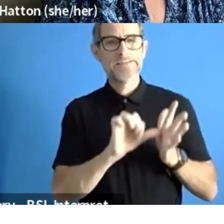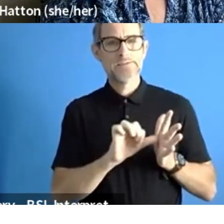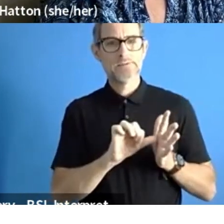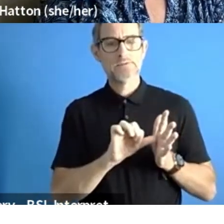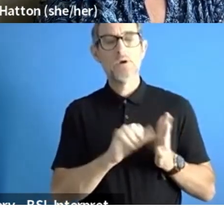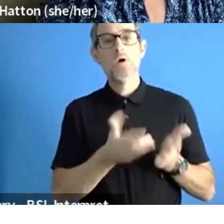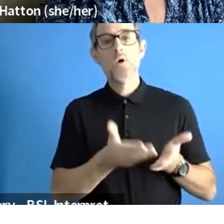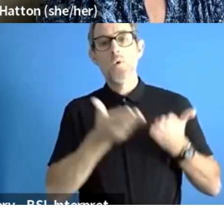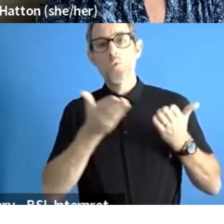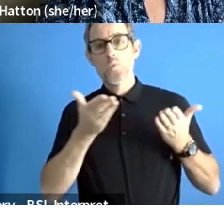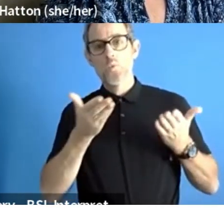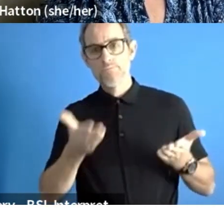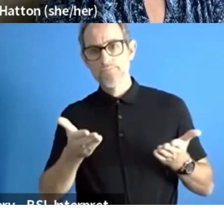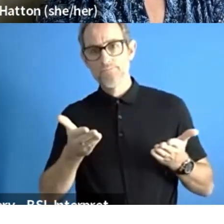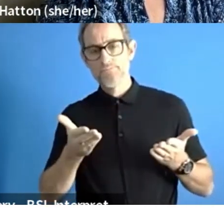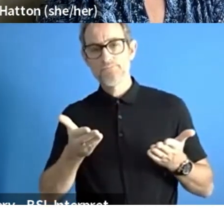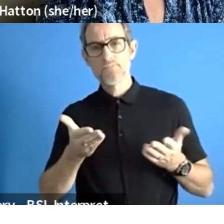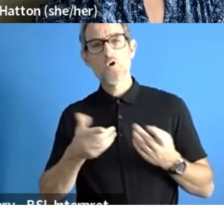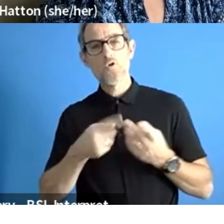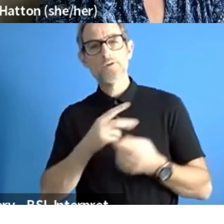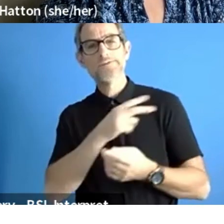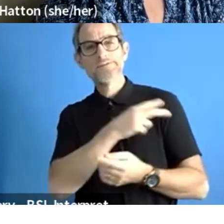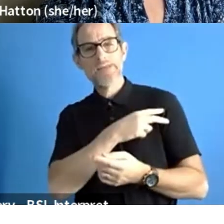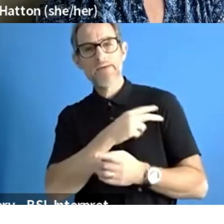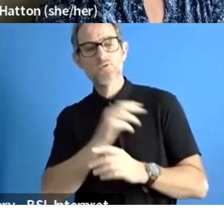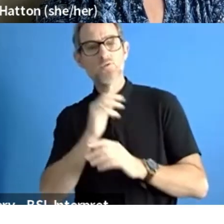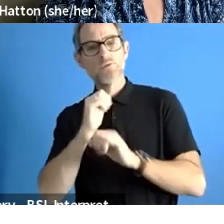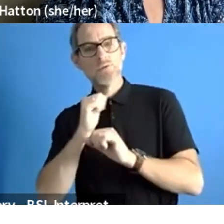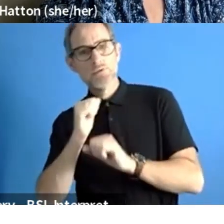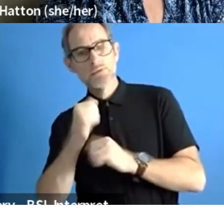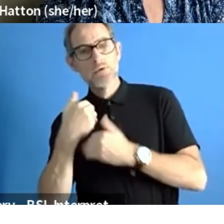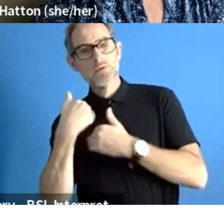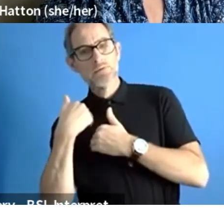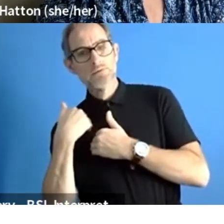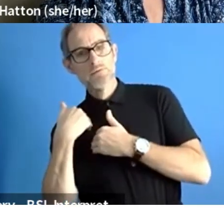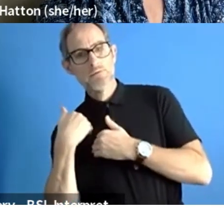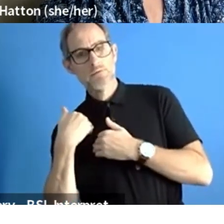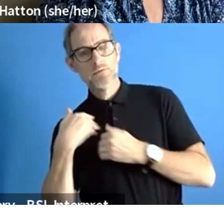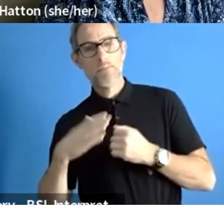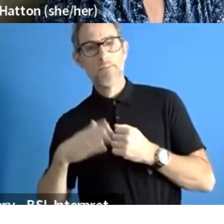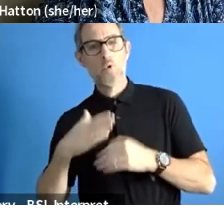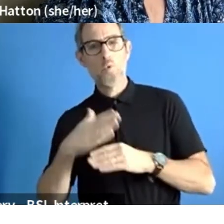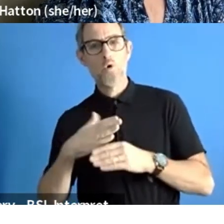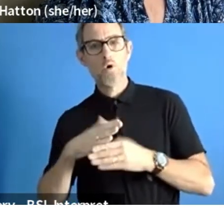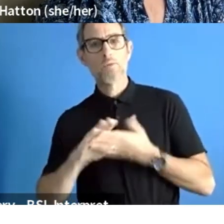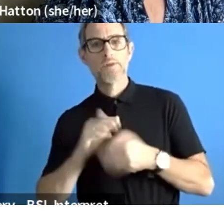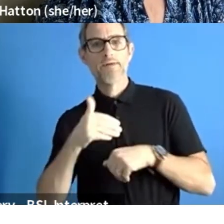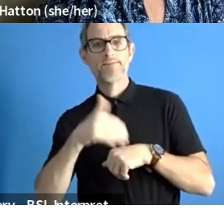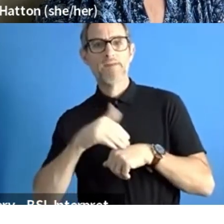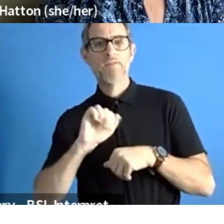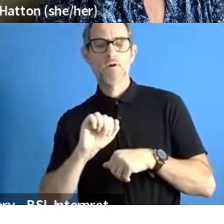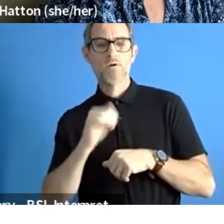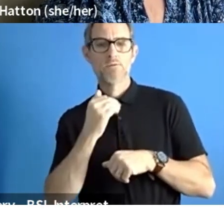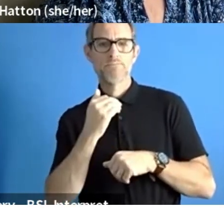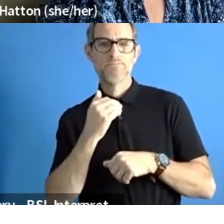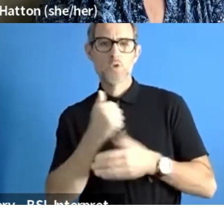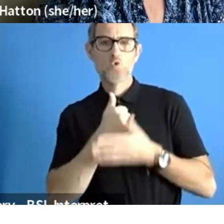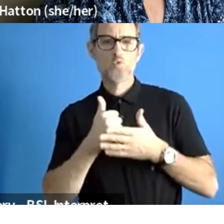burdening these staff with additional work. I can certainly comment that on